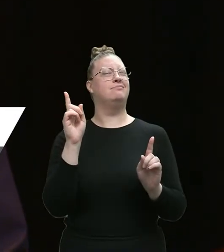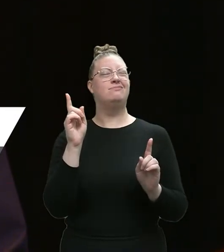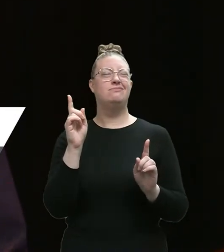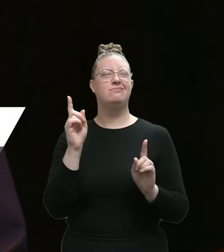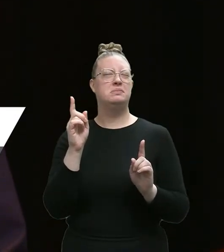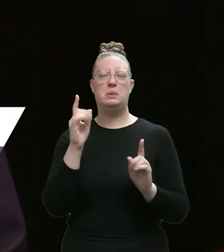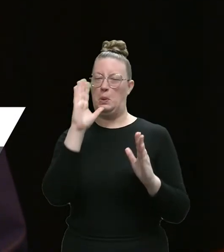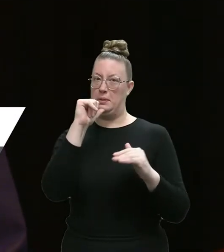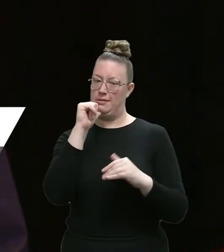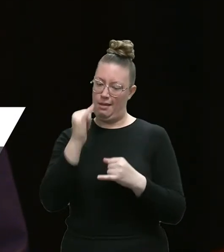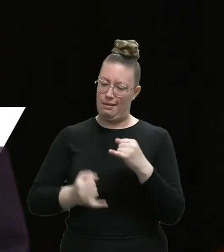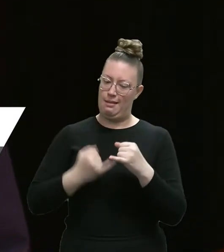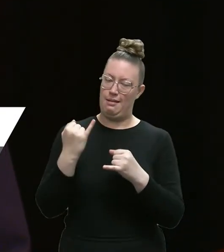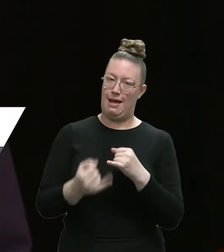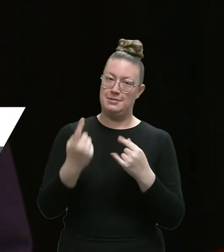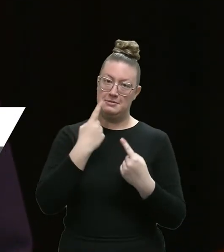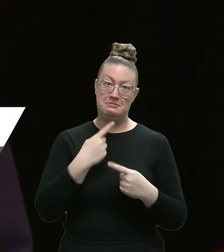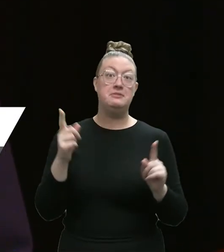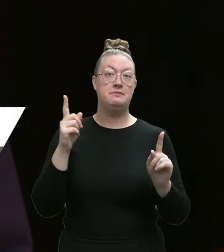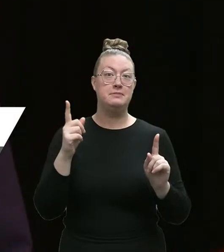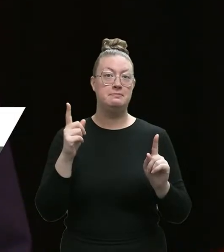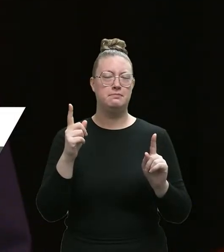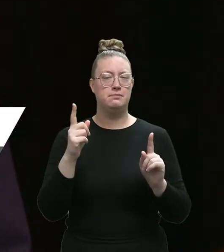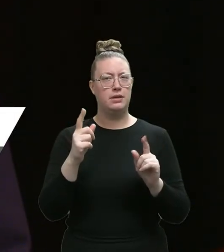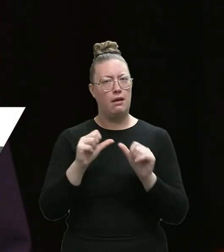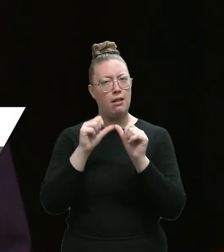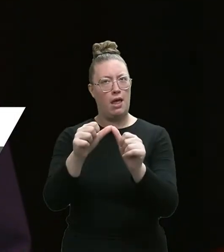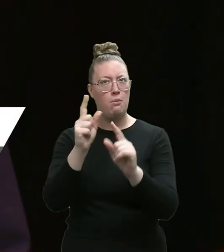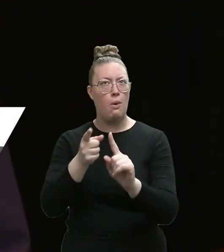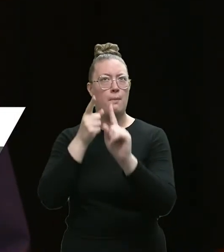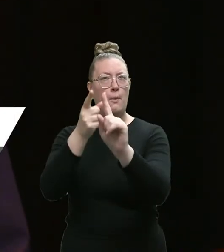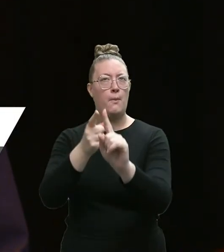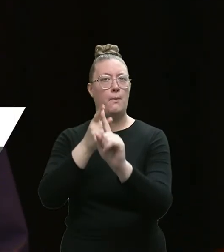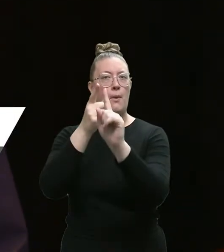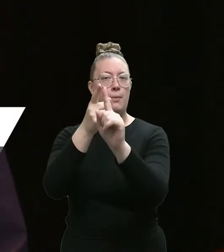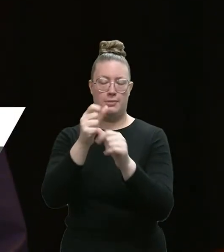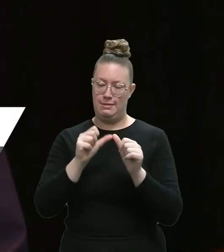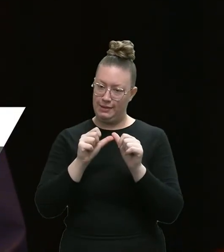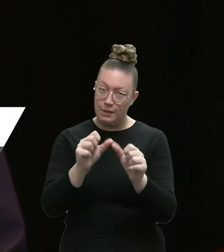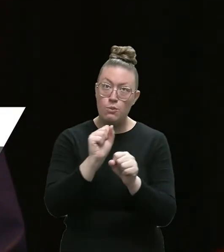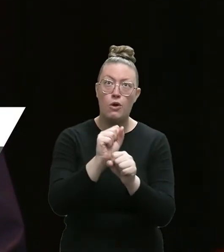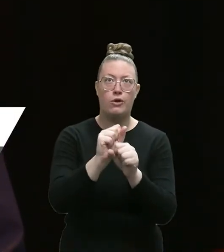It truly is a feeling and it has been really exciting and fun for me to come and participate